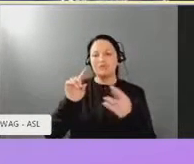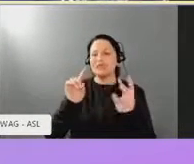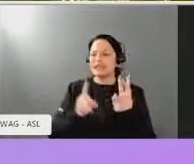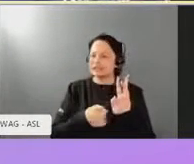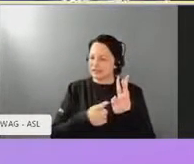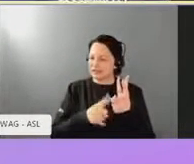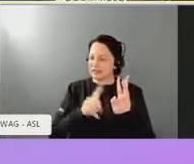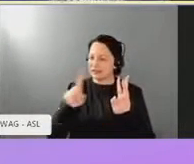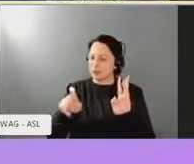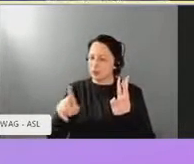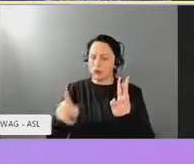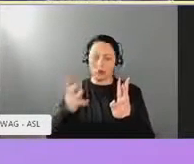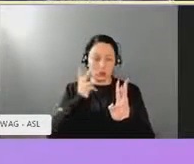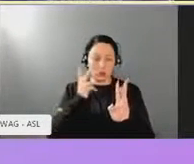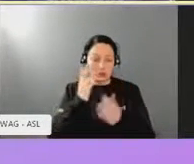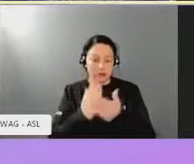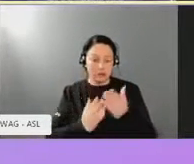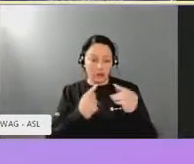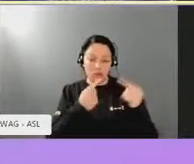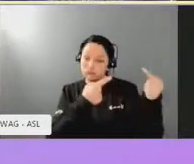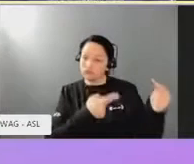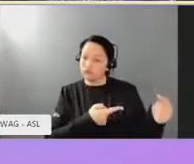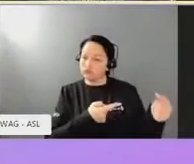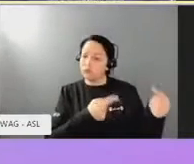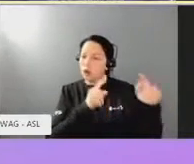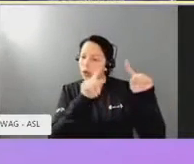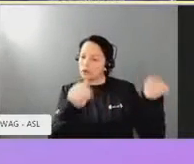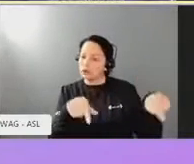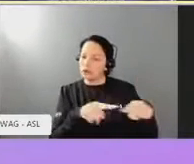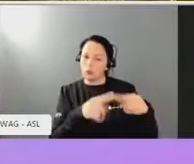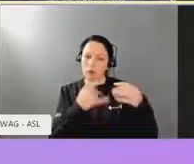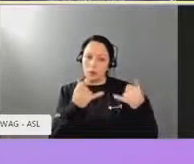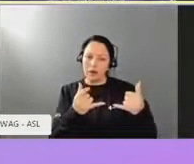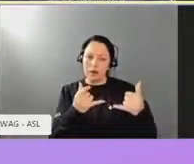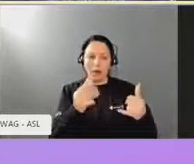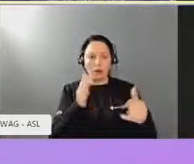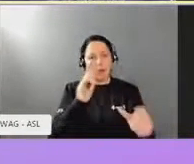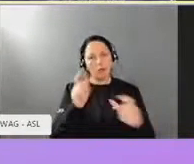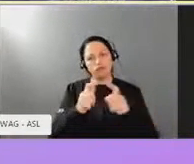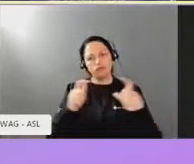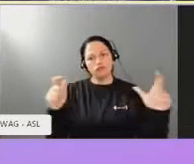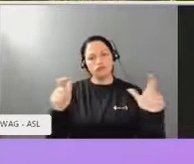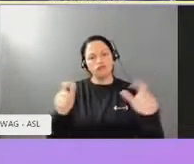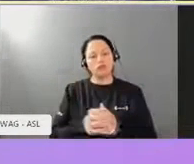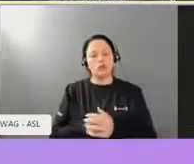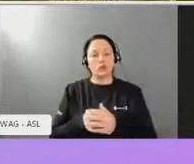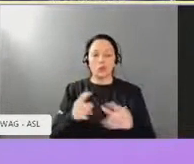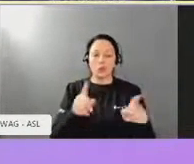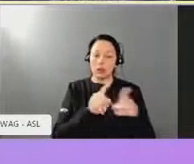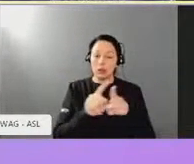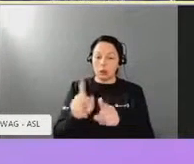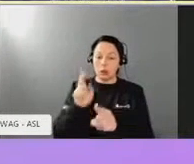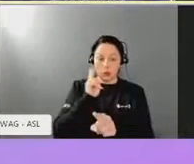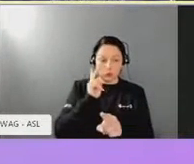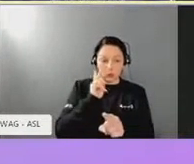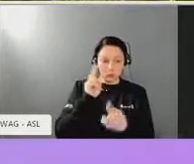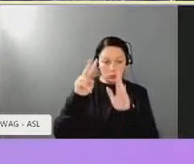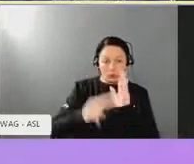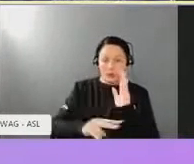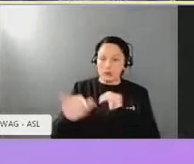a couple of questions chat chat. So six questions. You can see some of them on the screen right